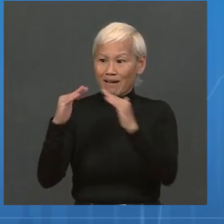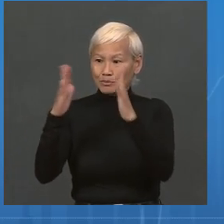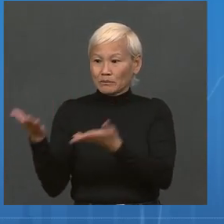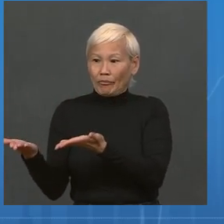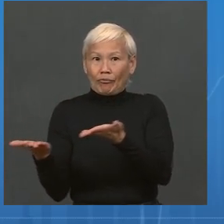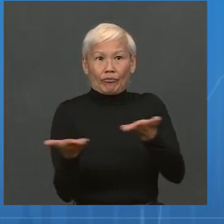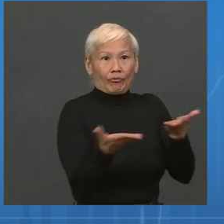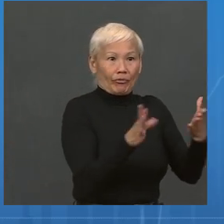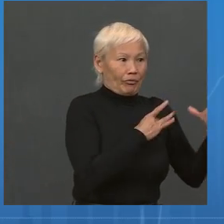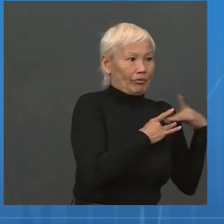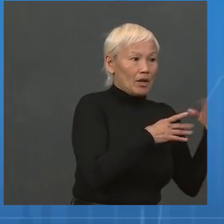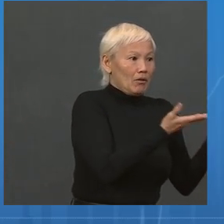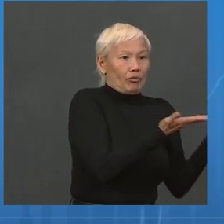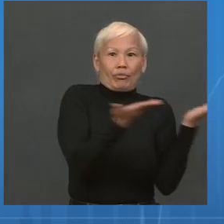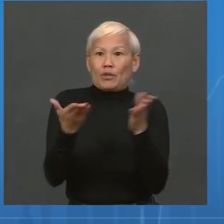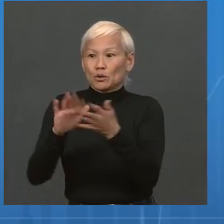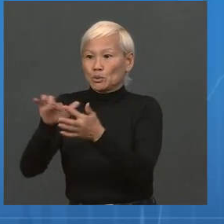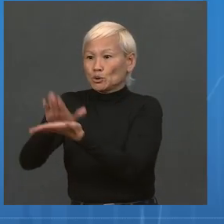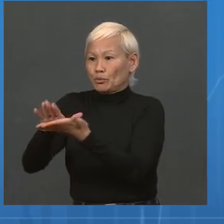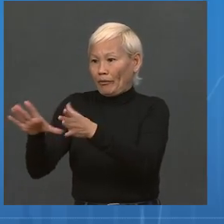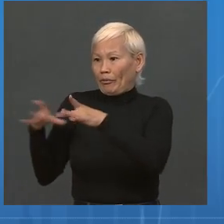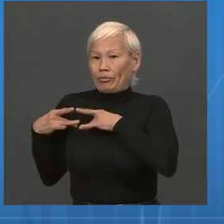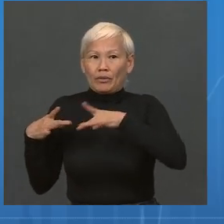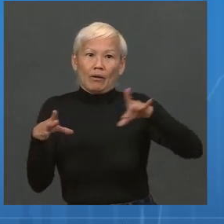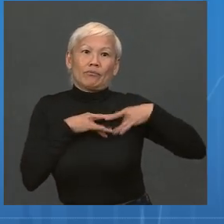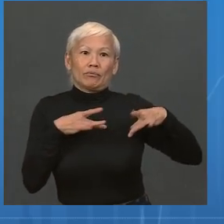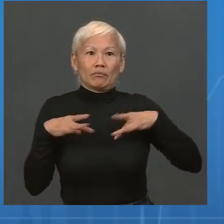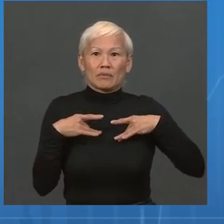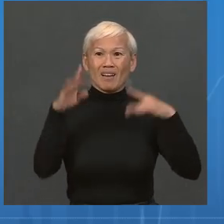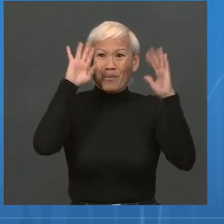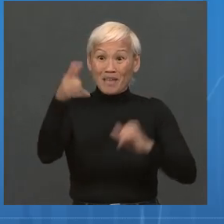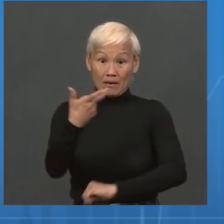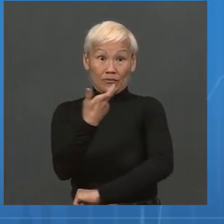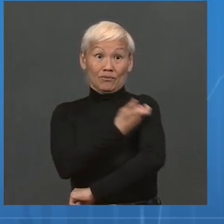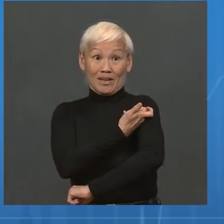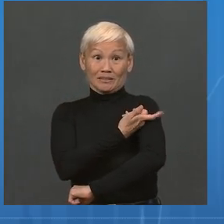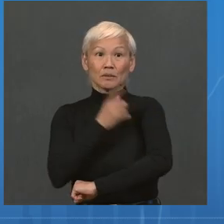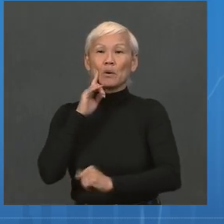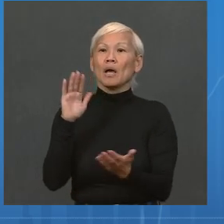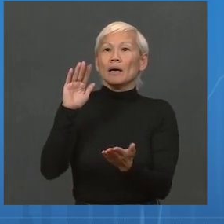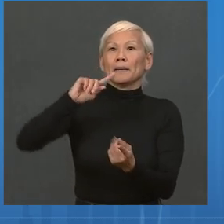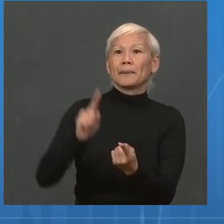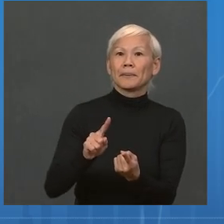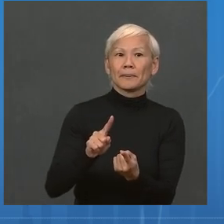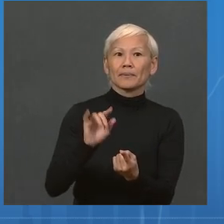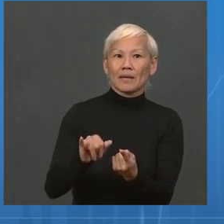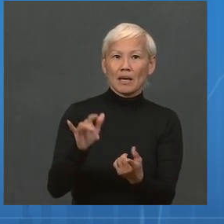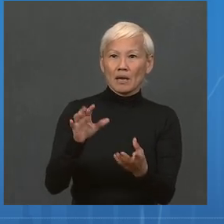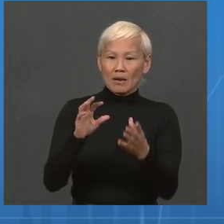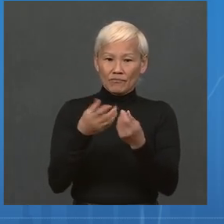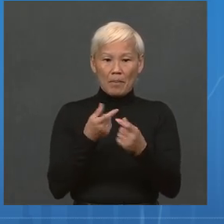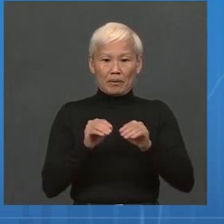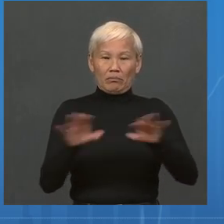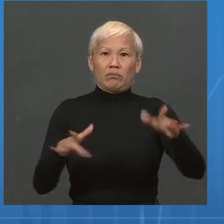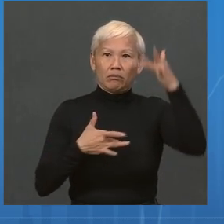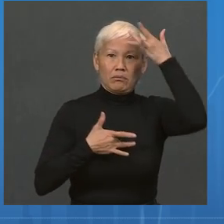And vaccination, we hope, will decrease this transmission. Next slide. What about the efficacy?